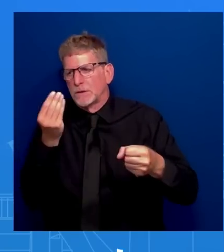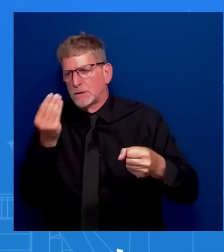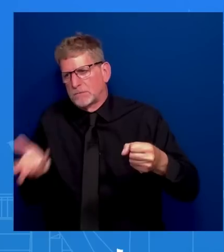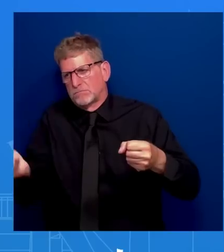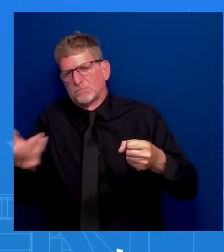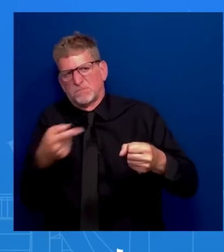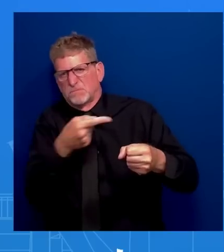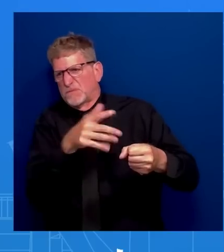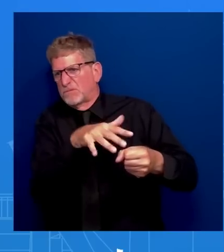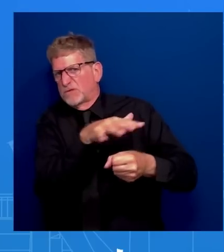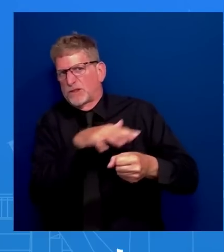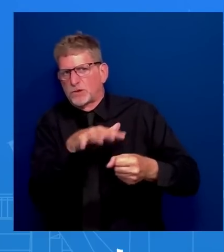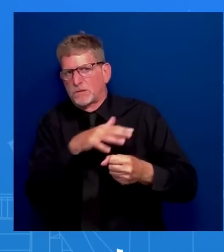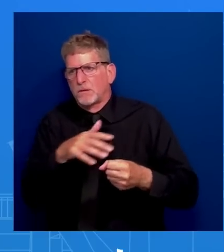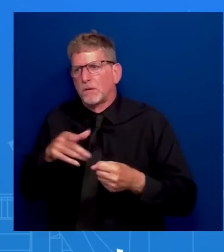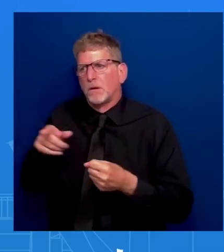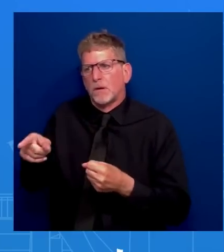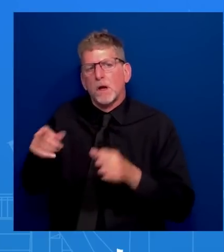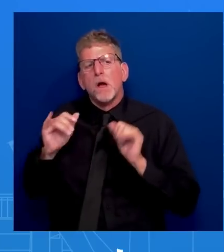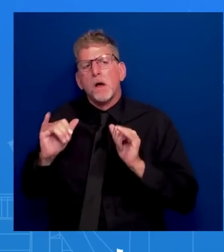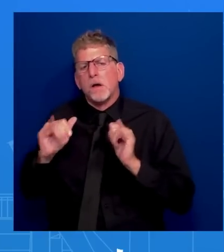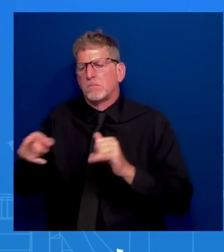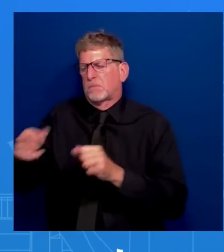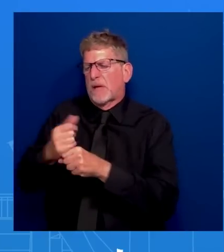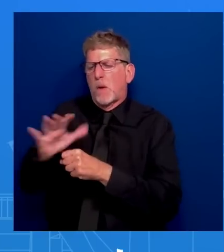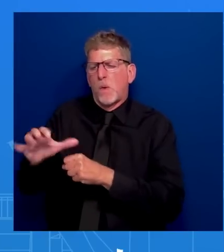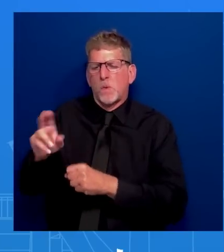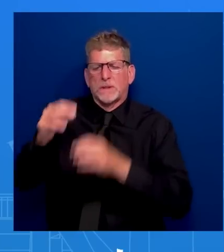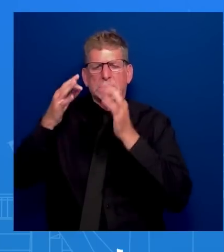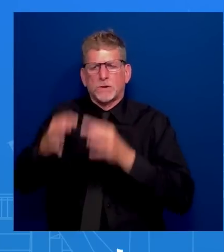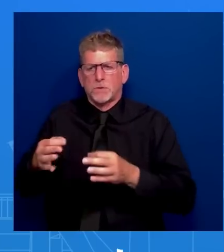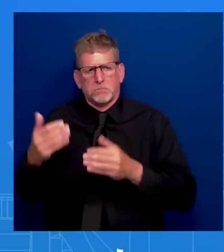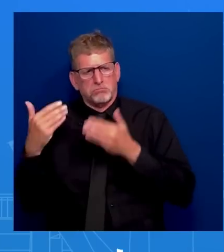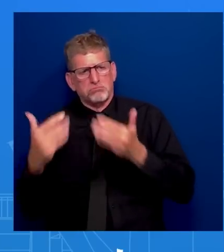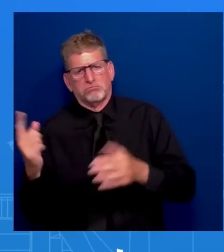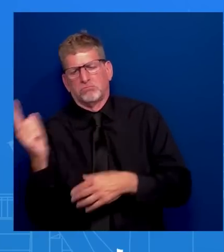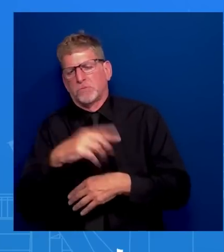of their particular specific trip. But we are not -- it's -- and you've heard us say this this: